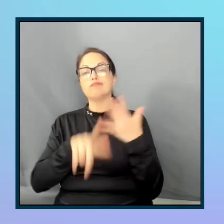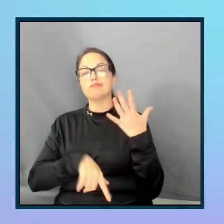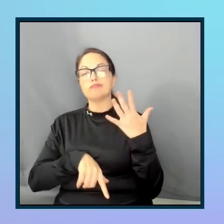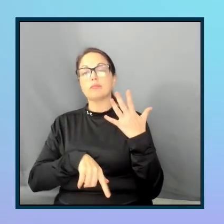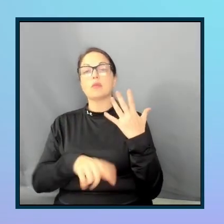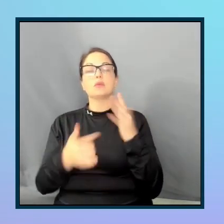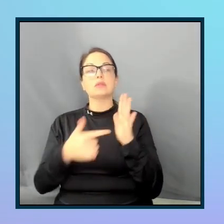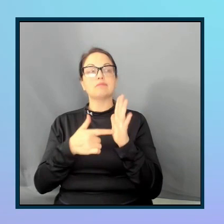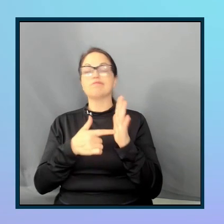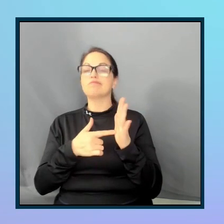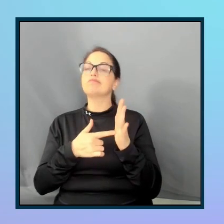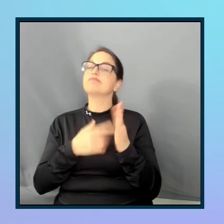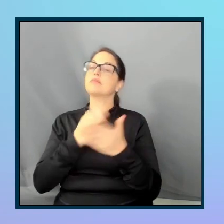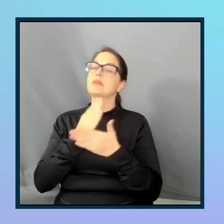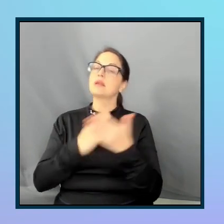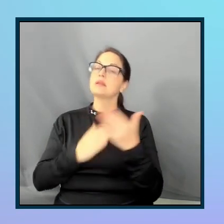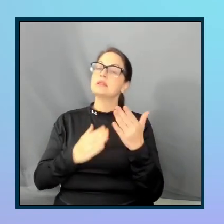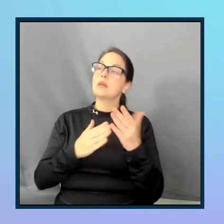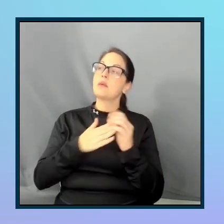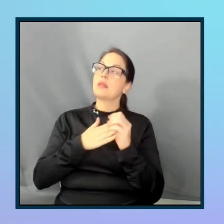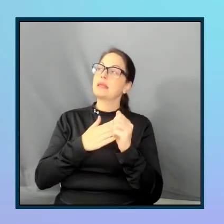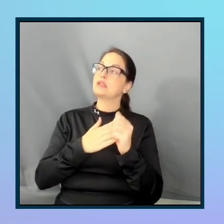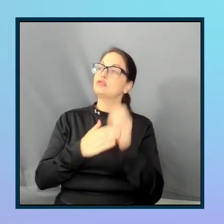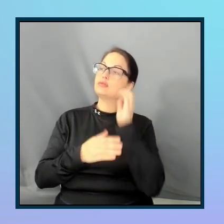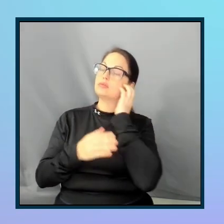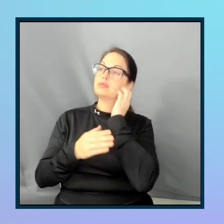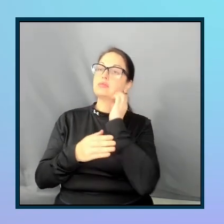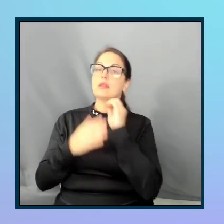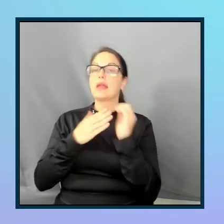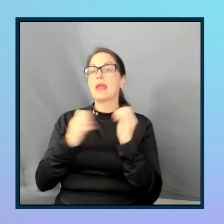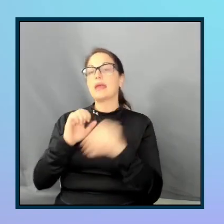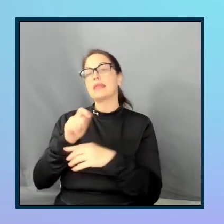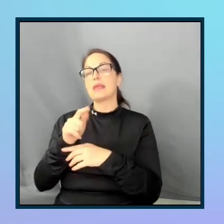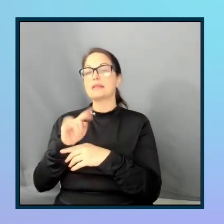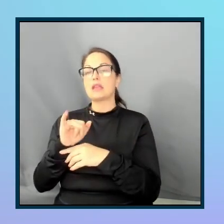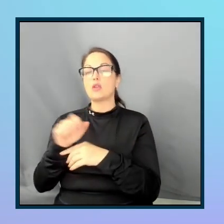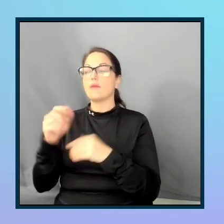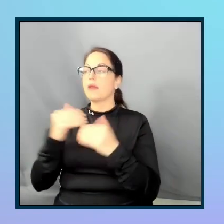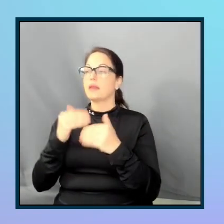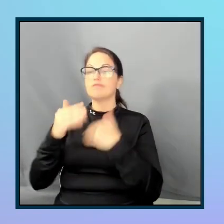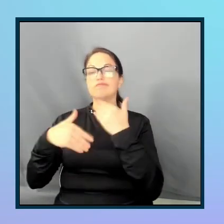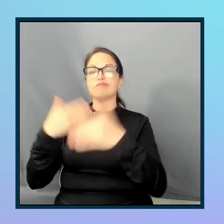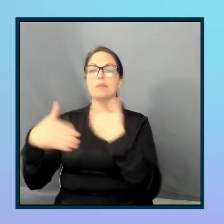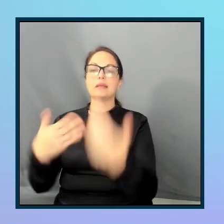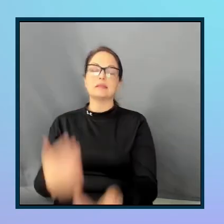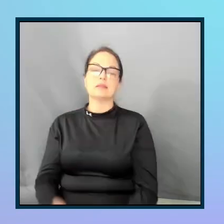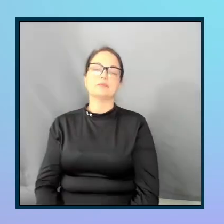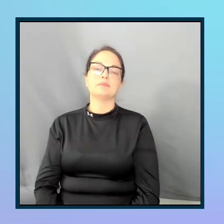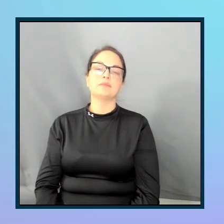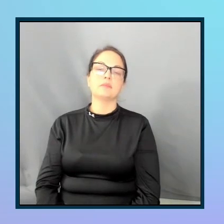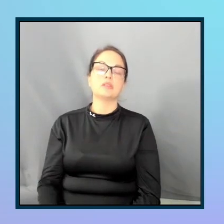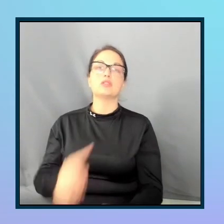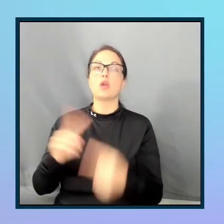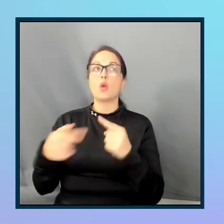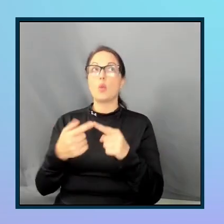to some of our leadership and our executives, and then that led to the next thing. So when I say vertically and horizontally,